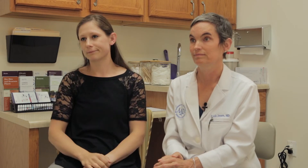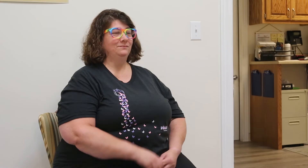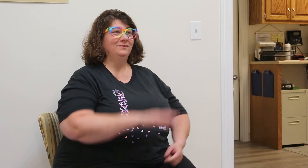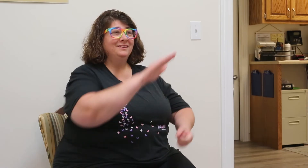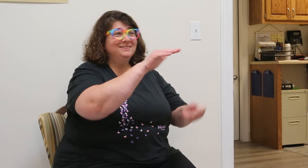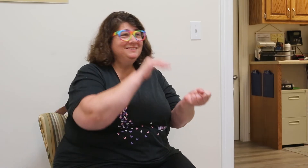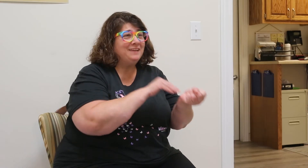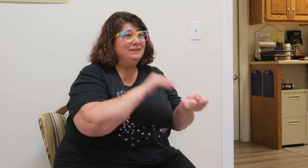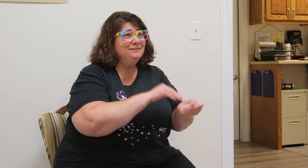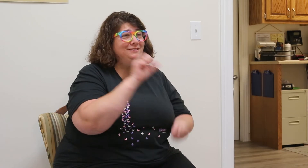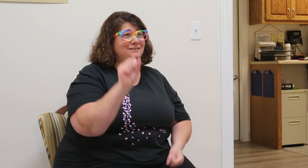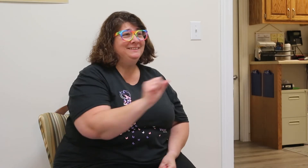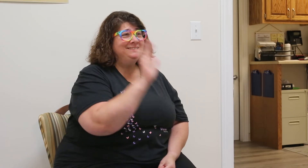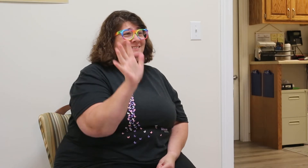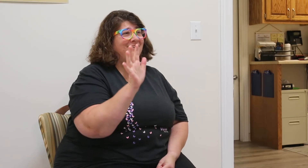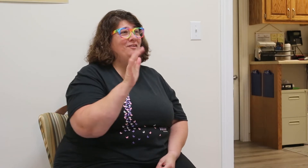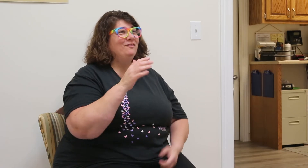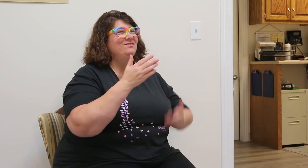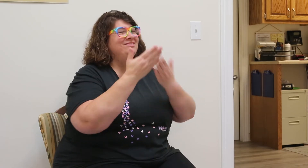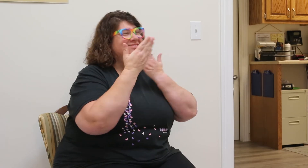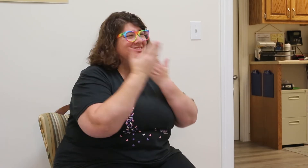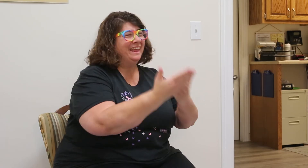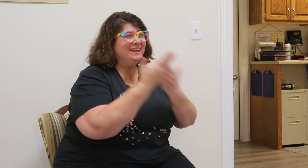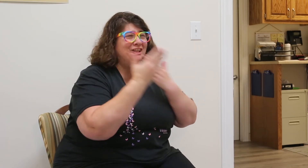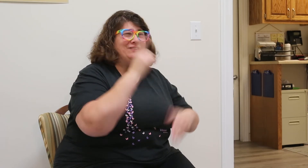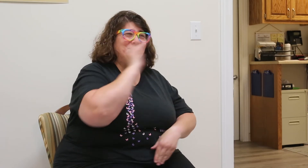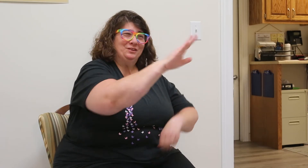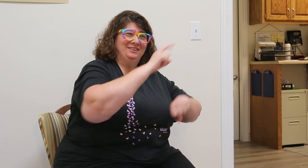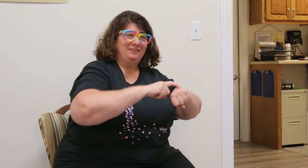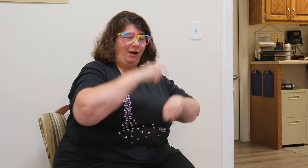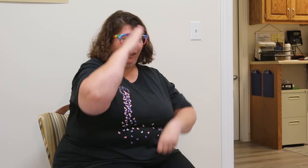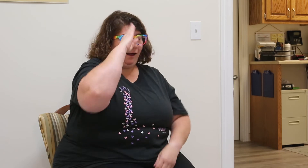Dr. Jensen, thank you so much for taking your time,